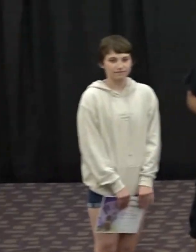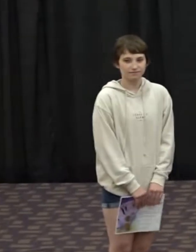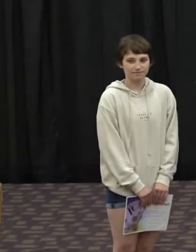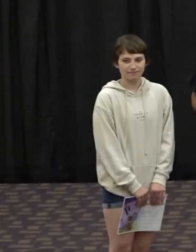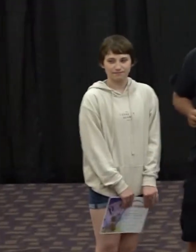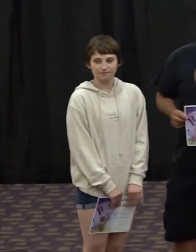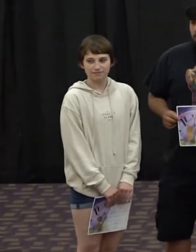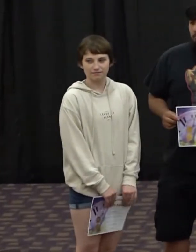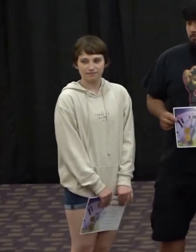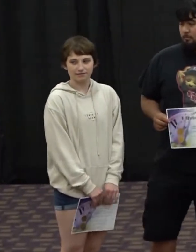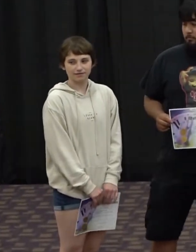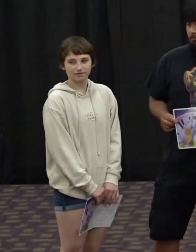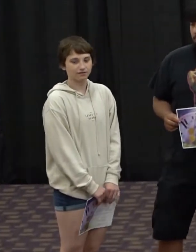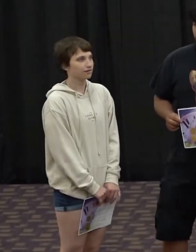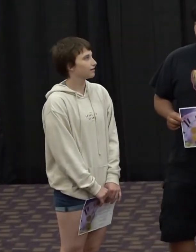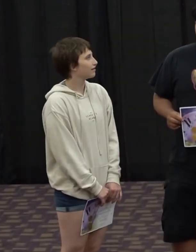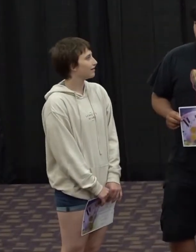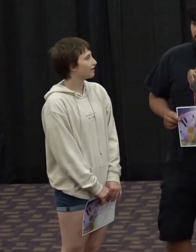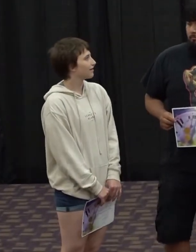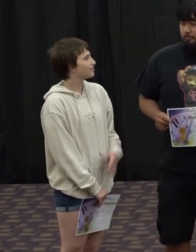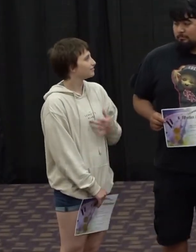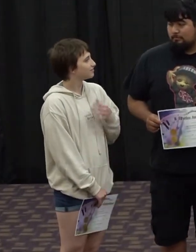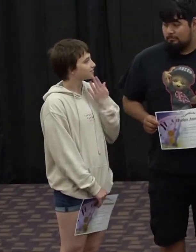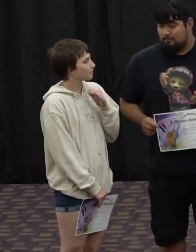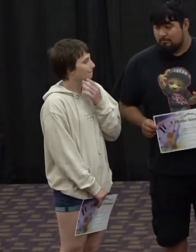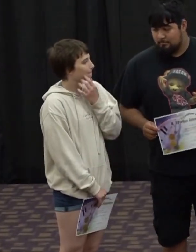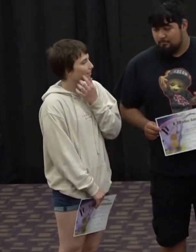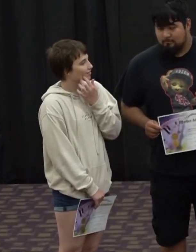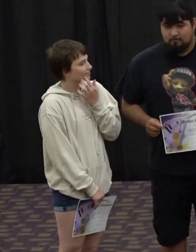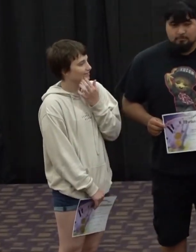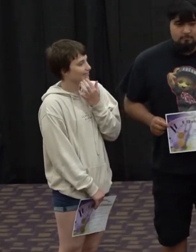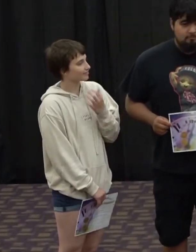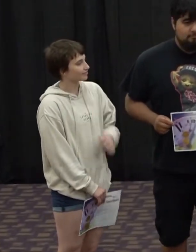Alright. That's it for the fourth quarter perfect attendance.